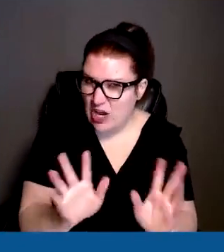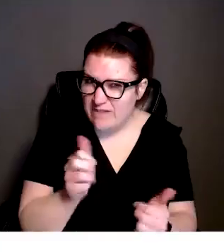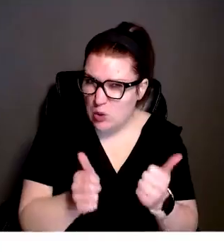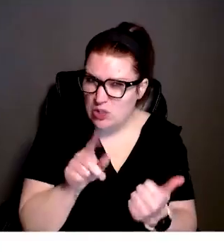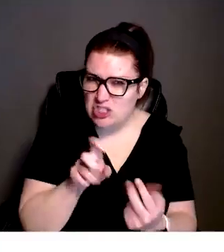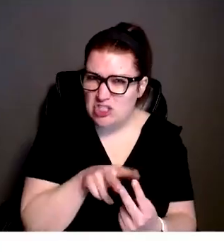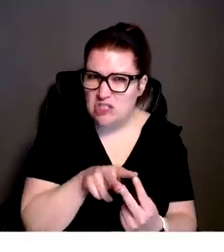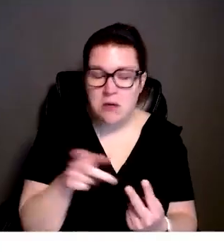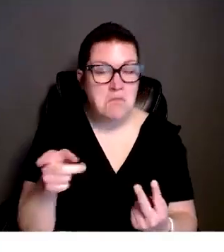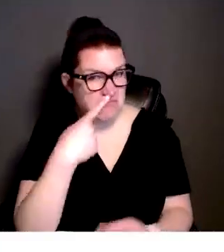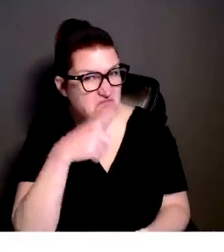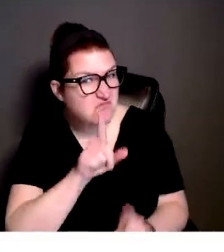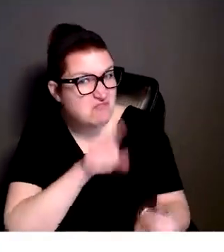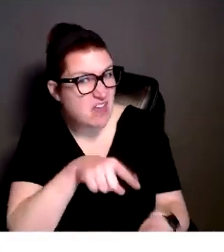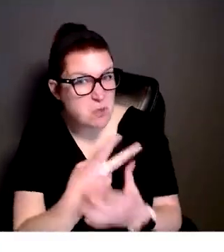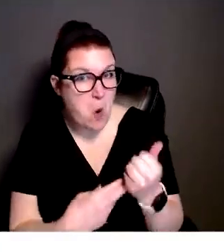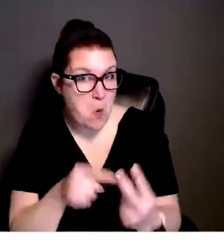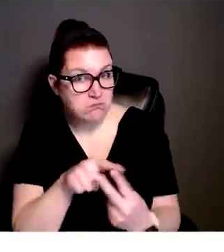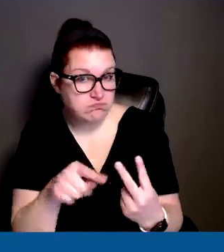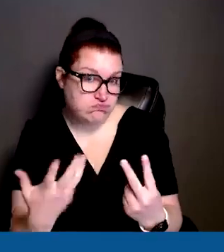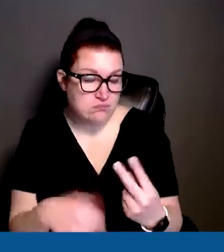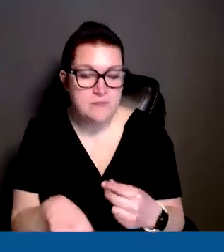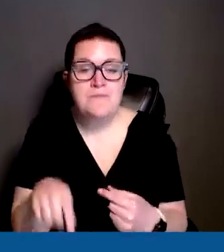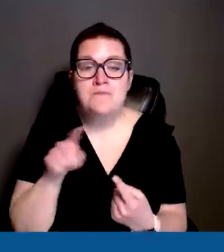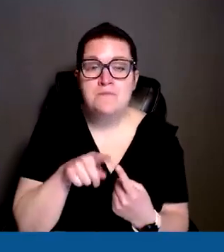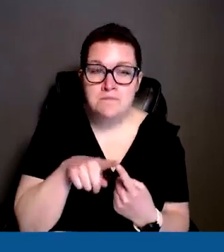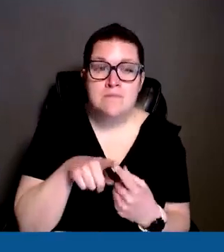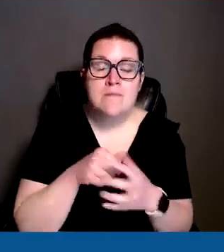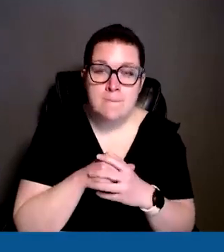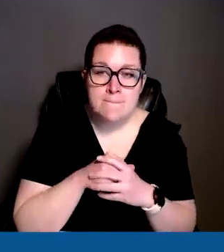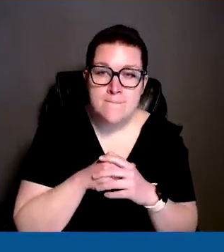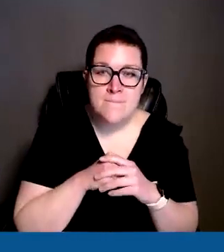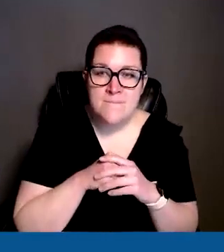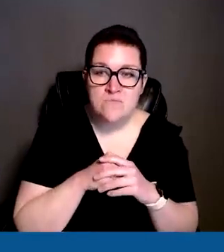[Camille Anoll-Hunter]: Could you answer both? [Jennifer Johnson]: Okay. We do, under the